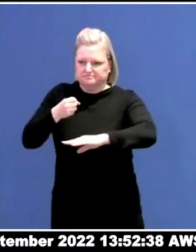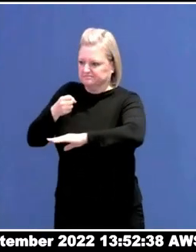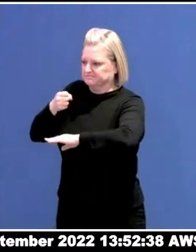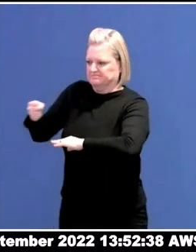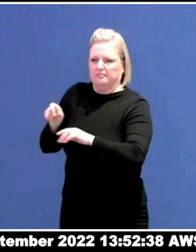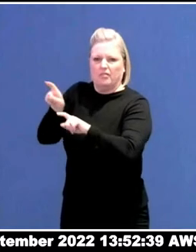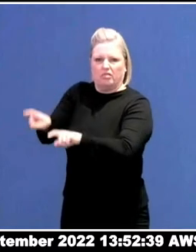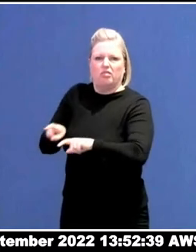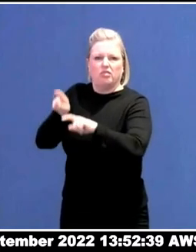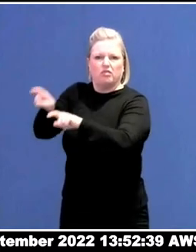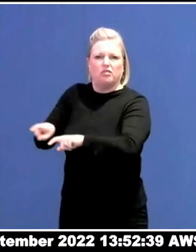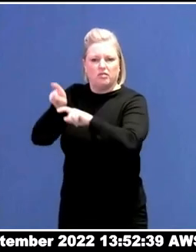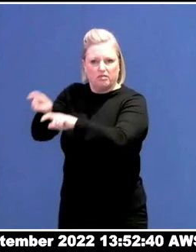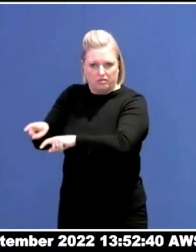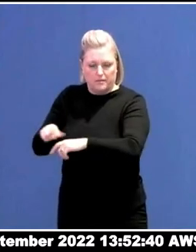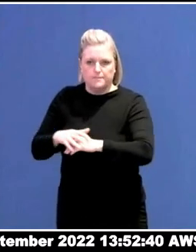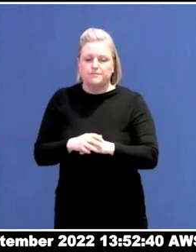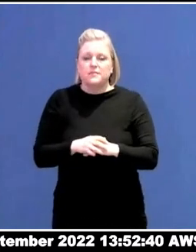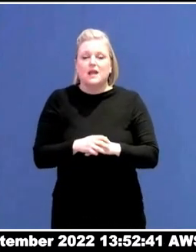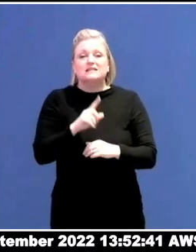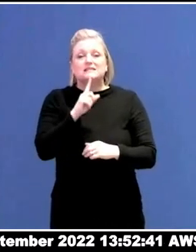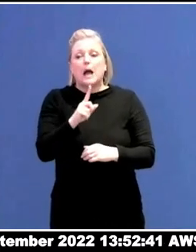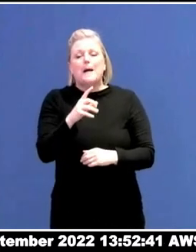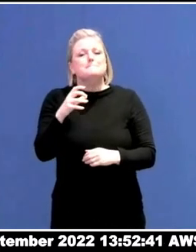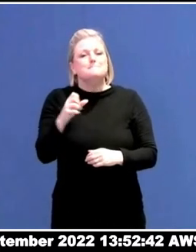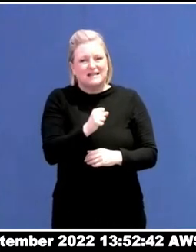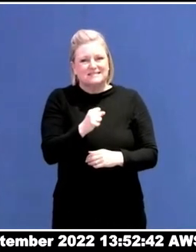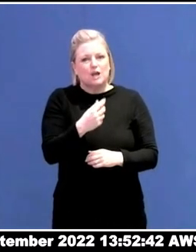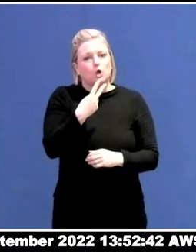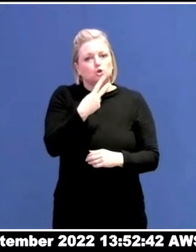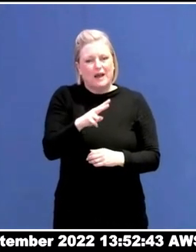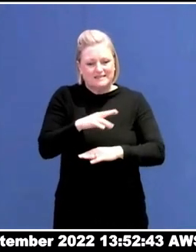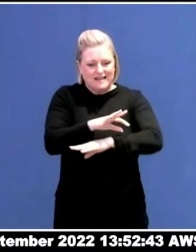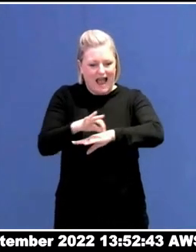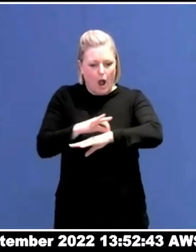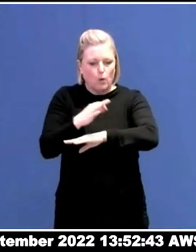at least 20 hours a week of out of cell time, they should get access to mental health